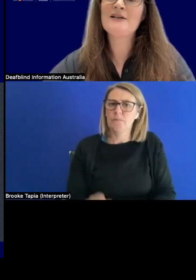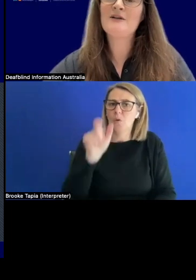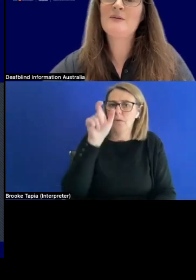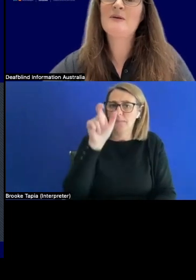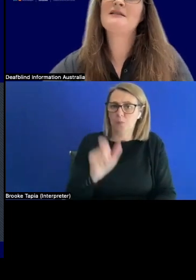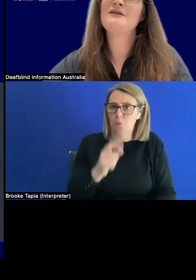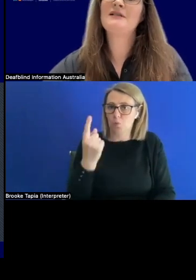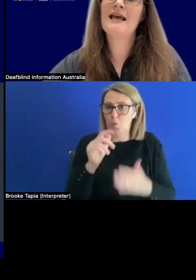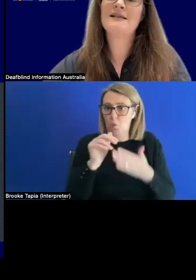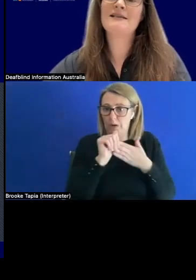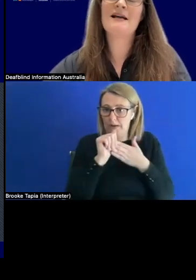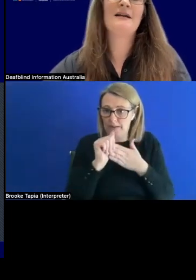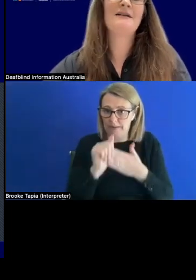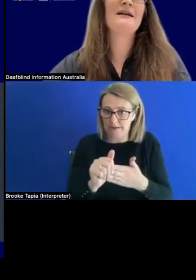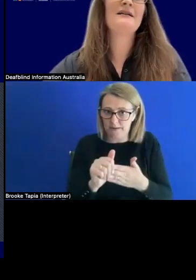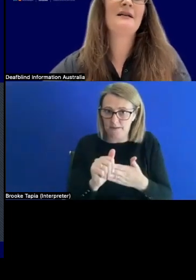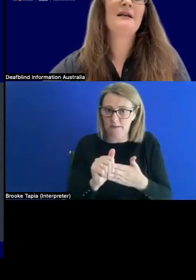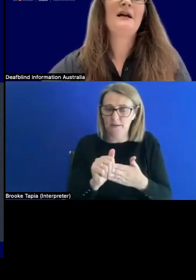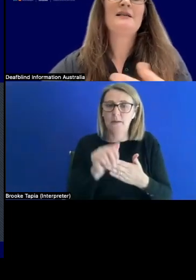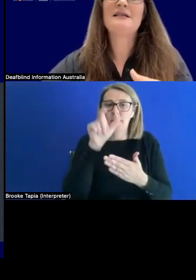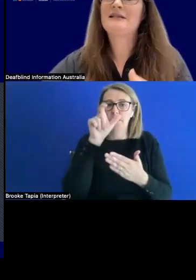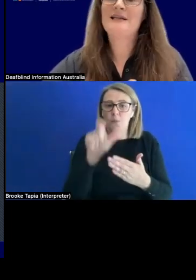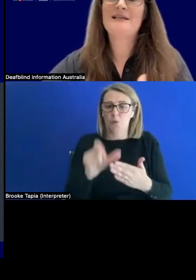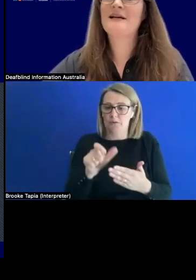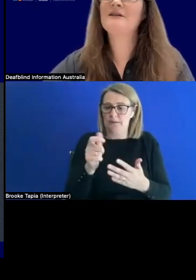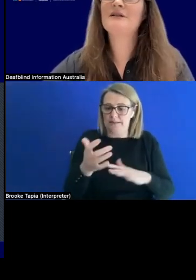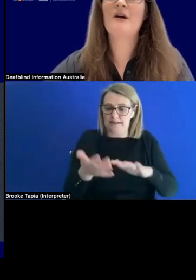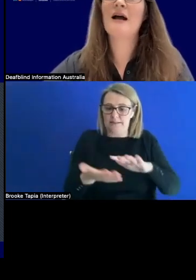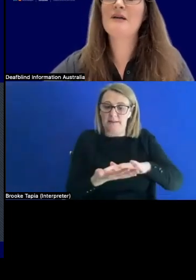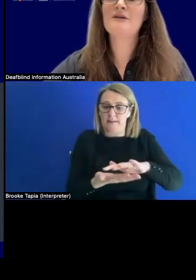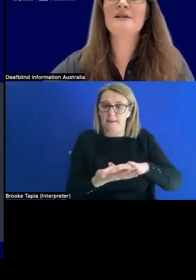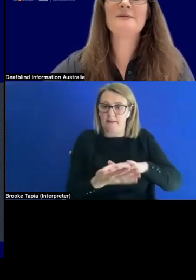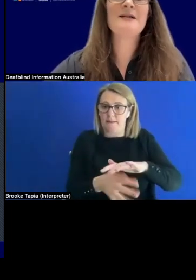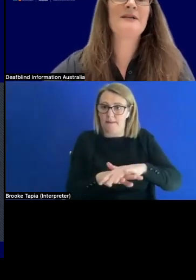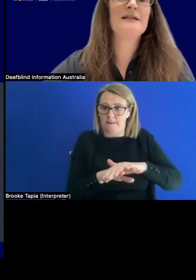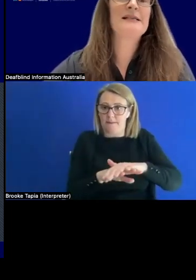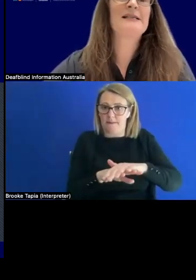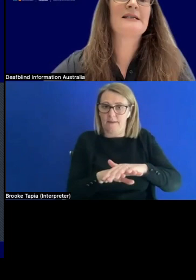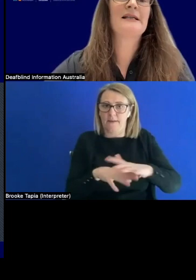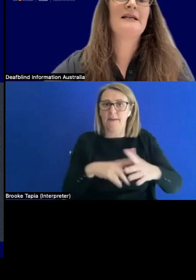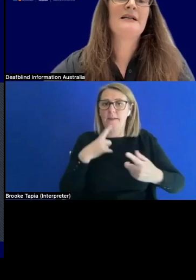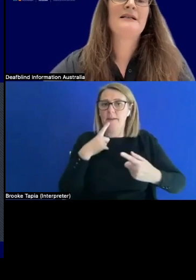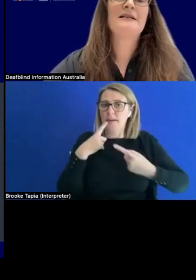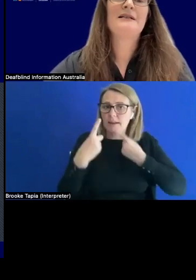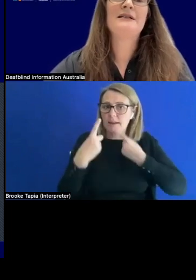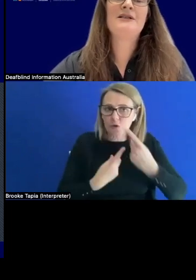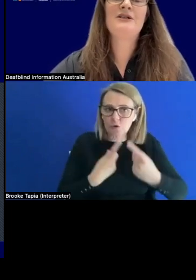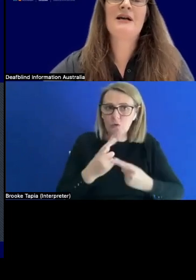so the person whose hands are under, I’d just say start describing your experience. Did you